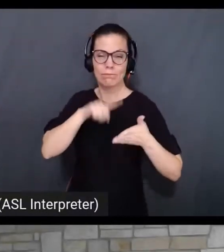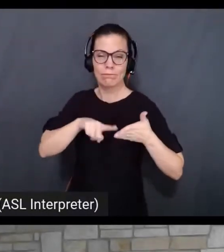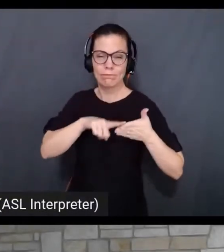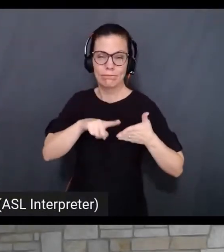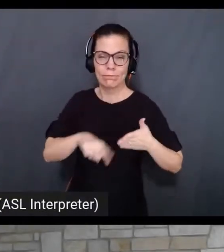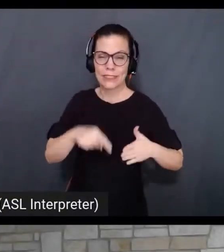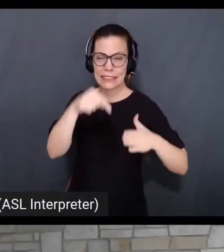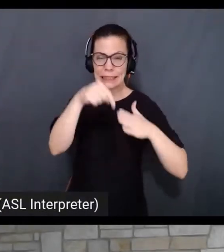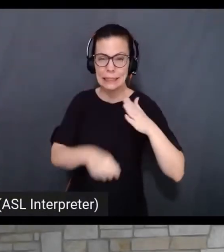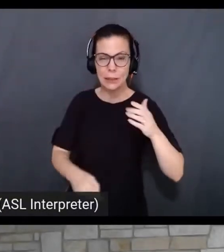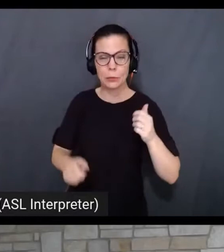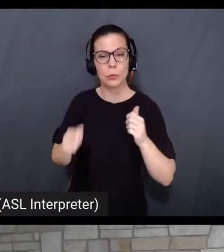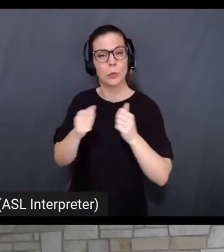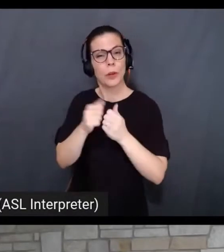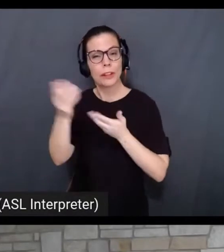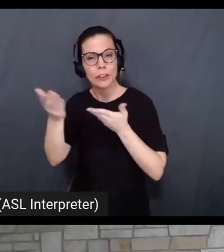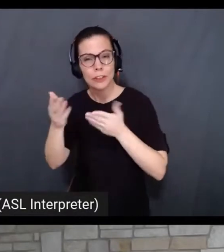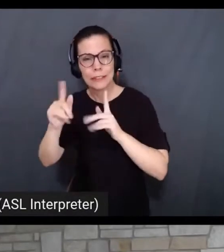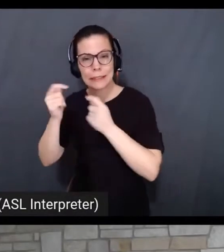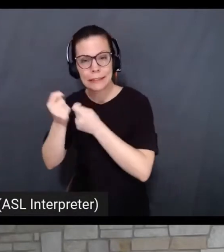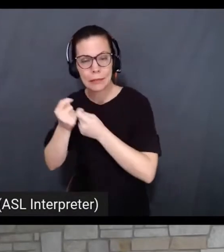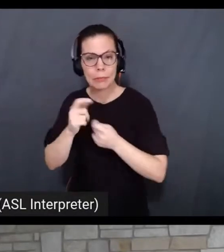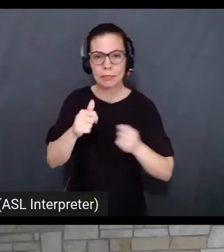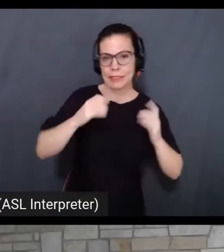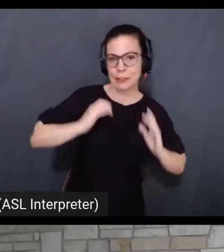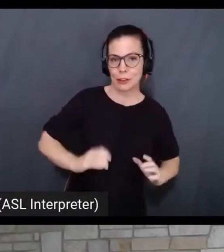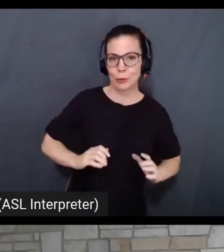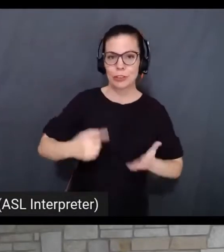and customers to talk about AWS launches.